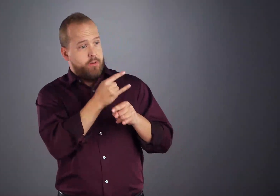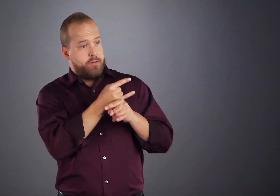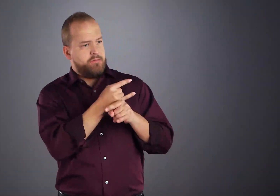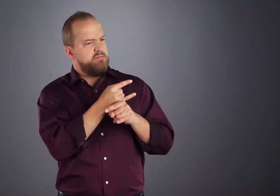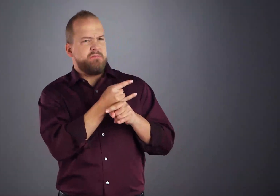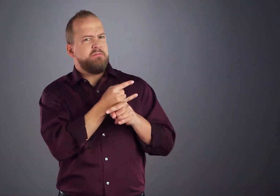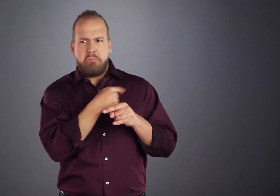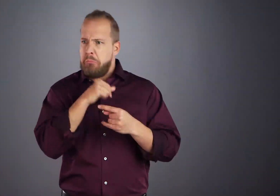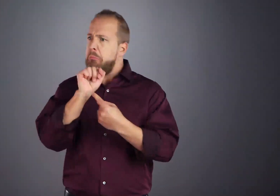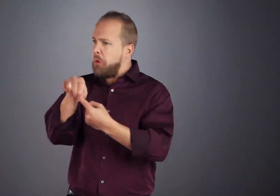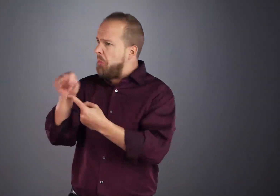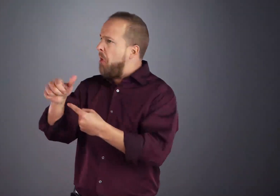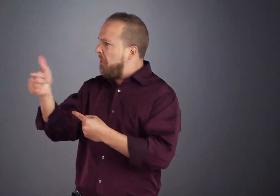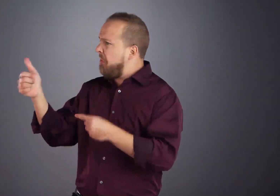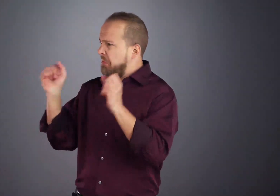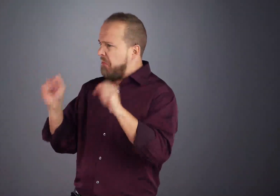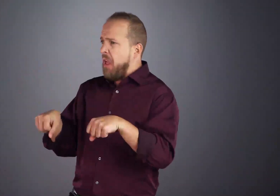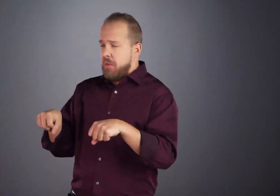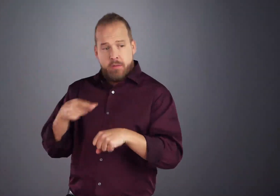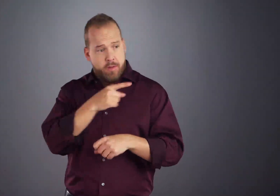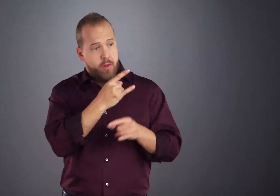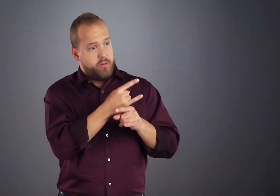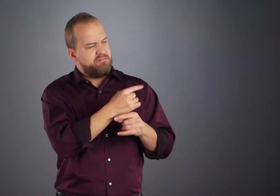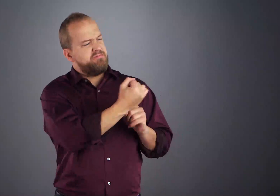though it often remains strong in other respects.